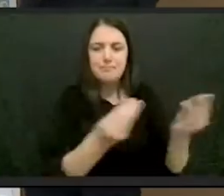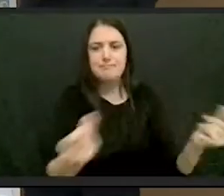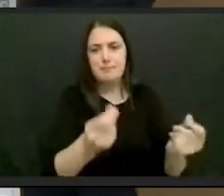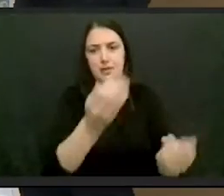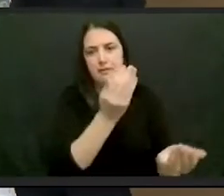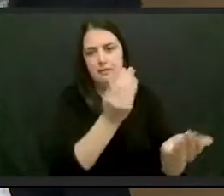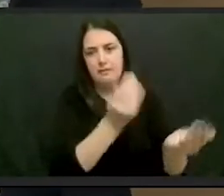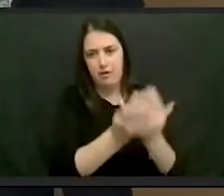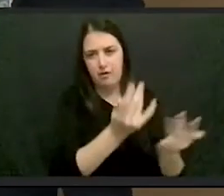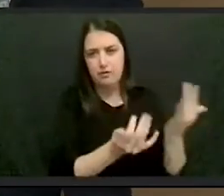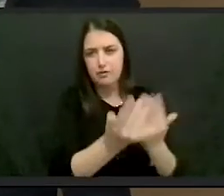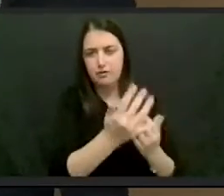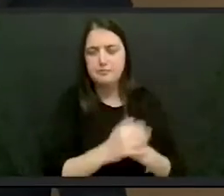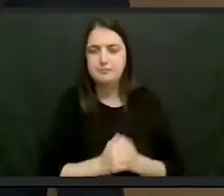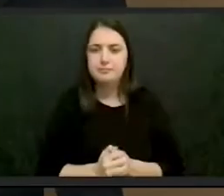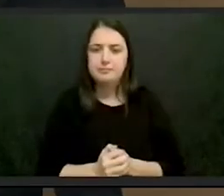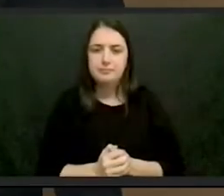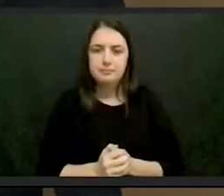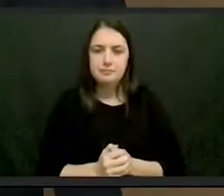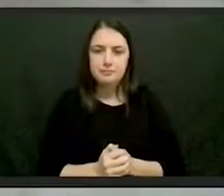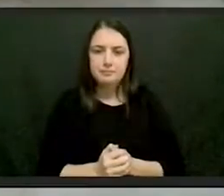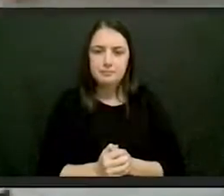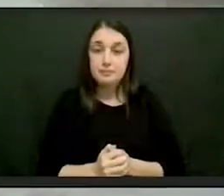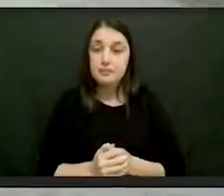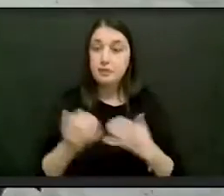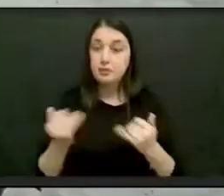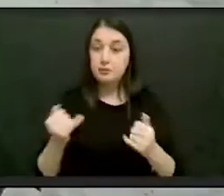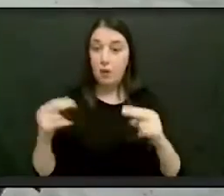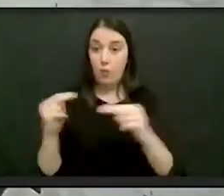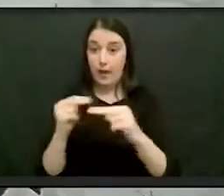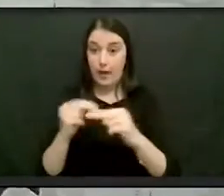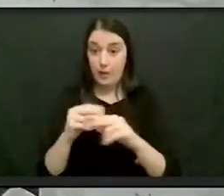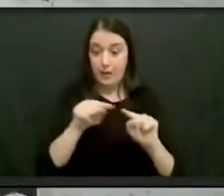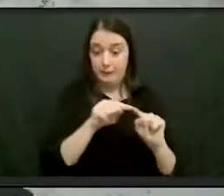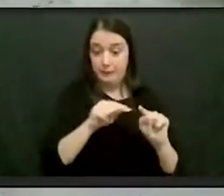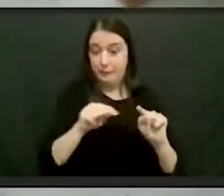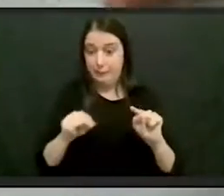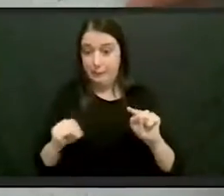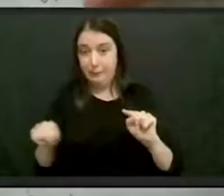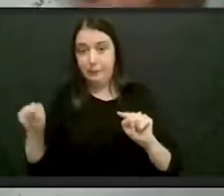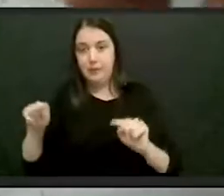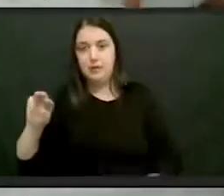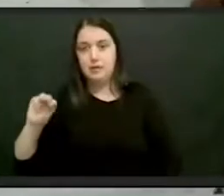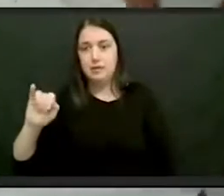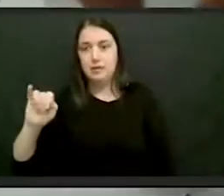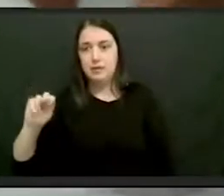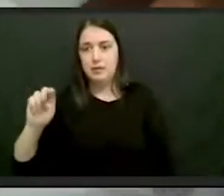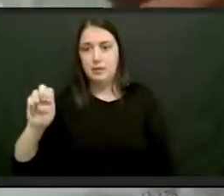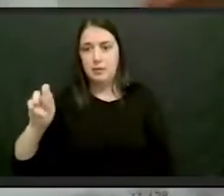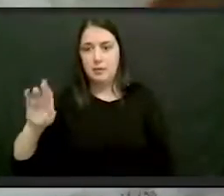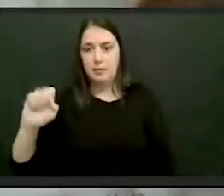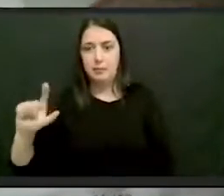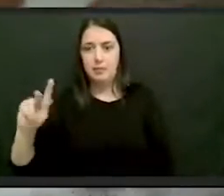this Division Charlie across the highway system, the Mineral King Highway system out to the Atwell Grove, Silver City area.